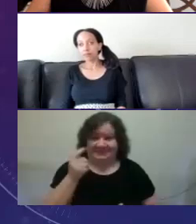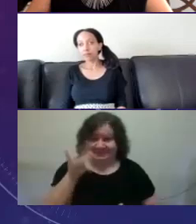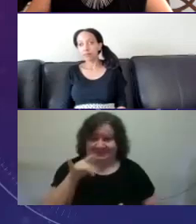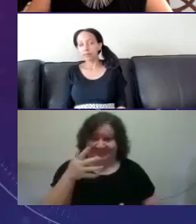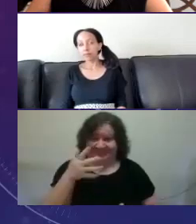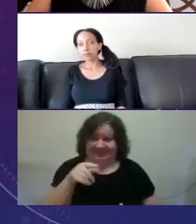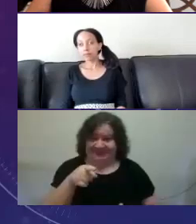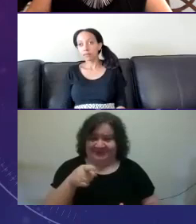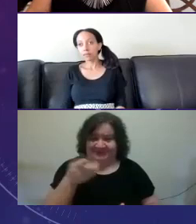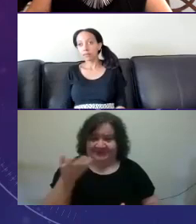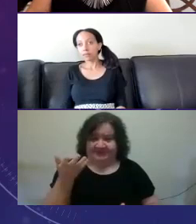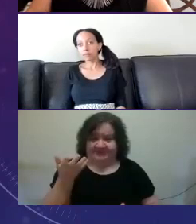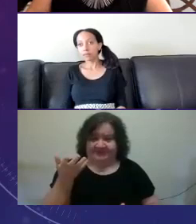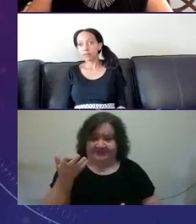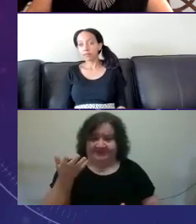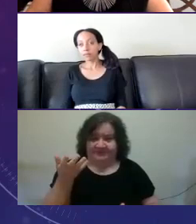continue